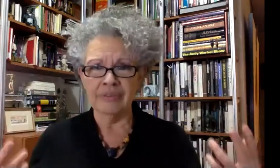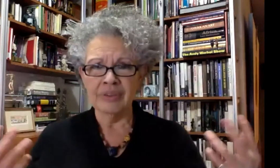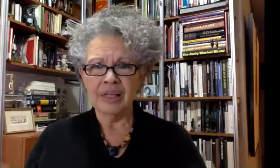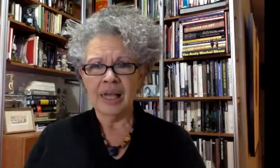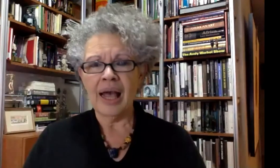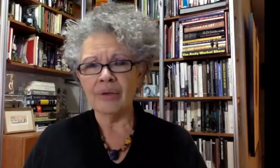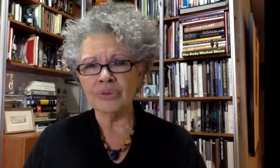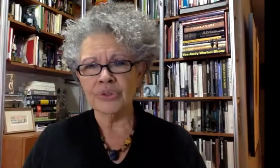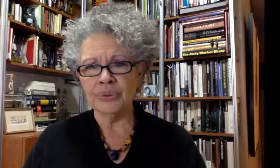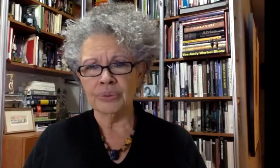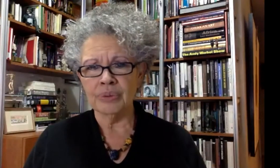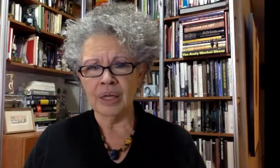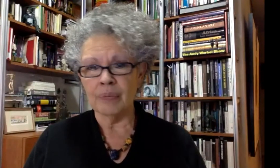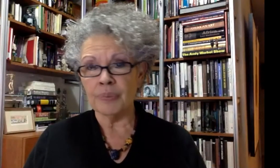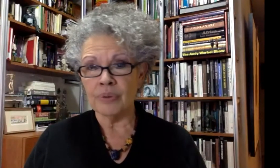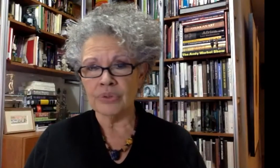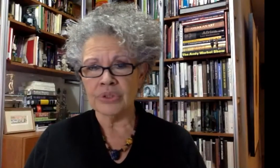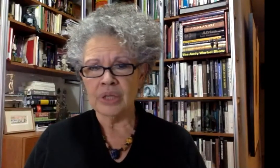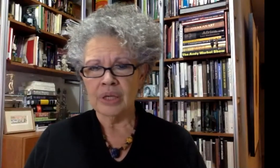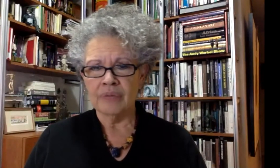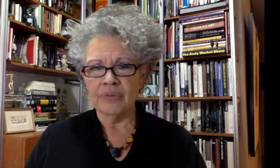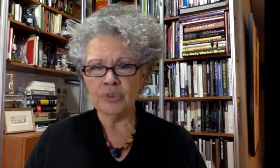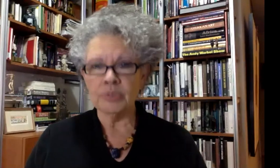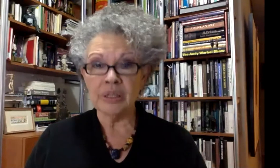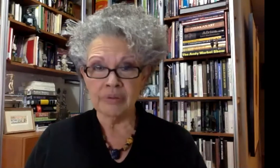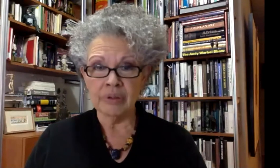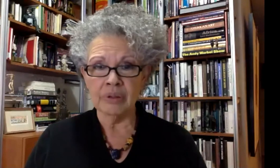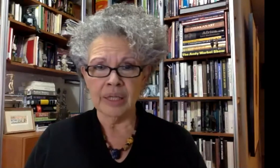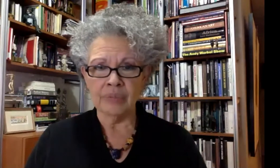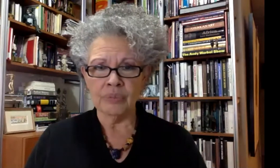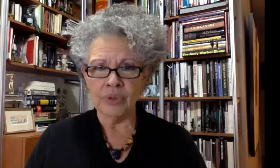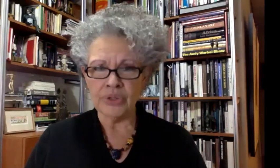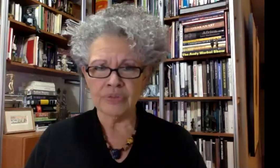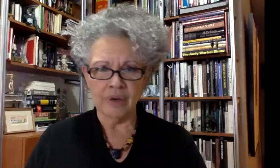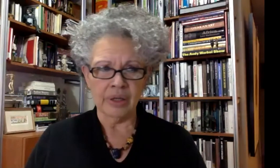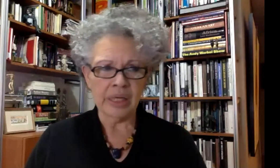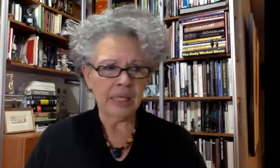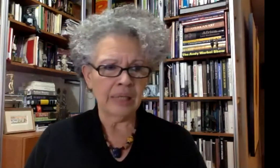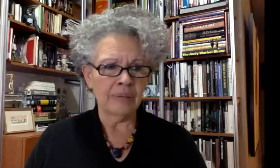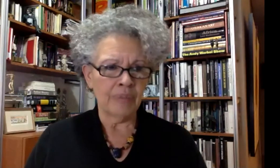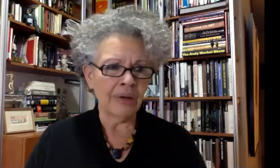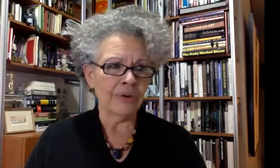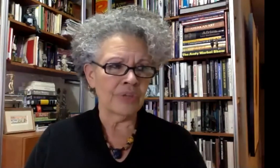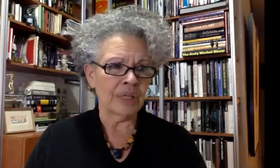and attempt to heal very deep wounds. It's not BLM, it is "Black Lives Matter". Say it,